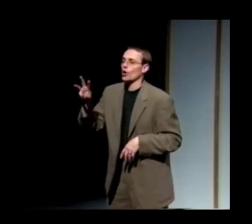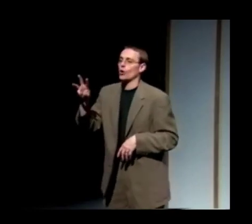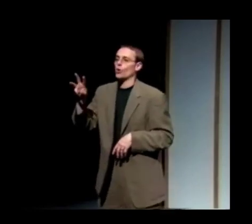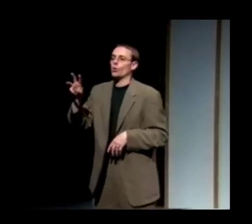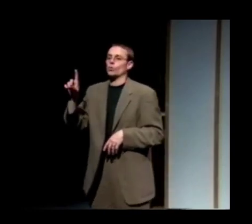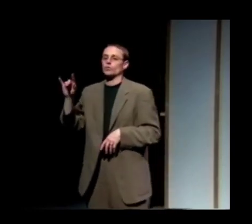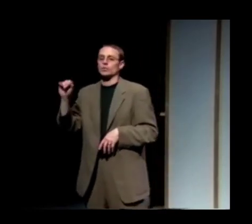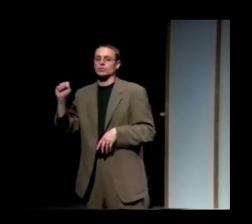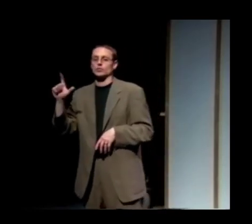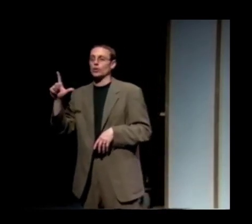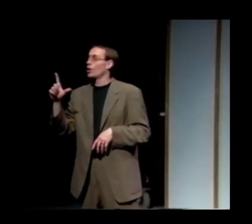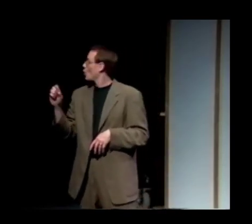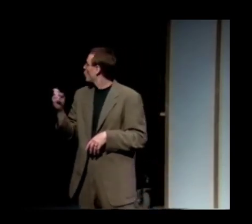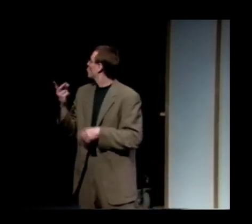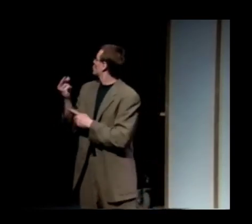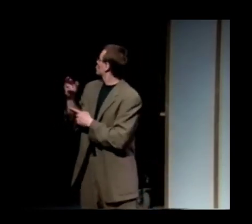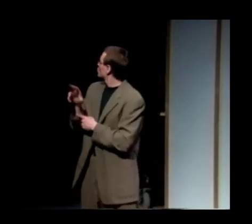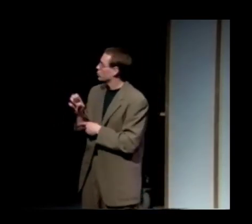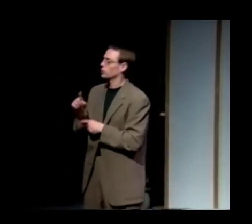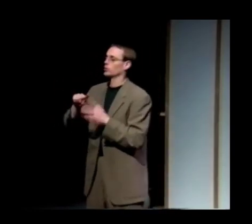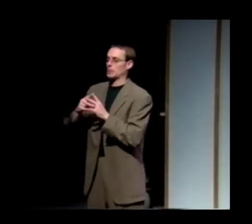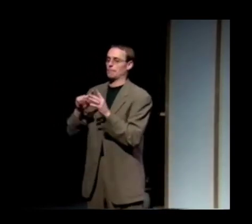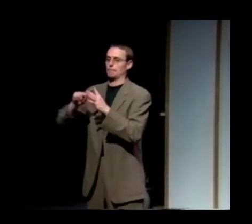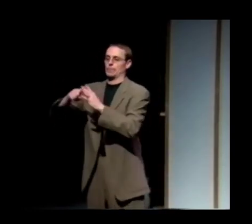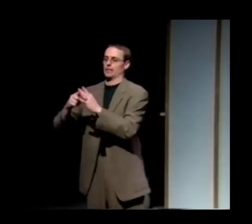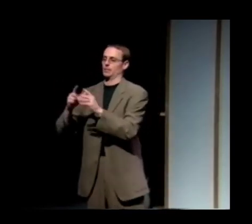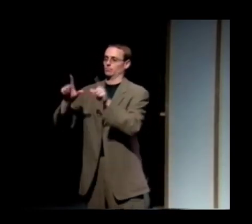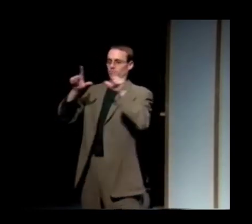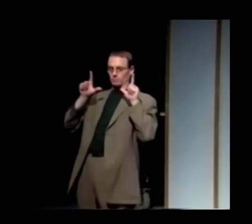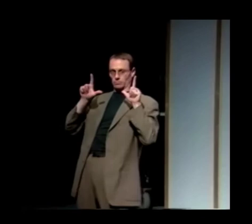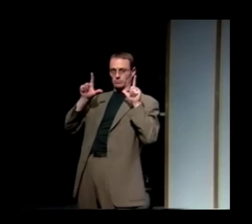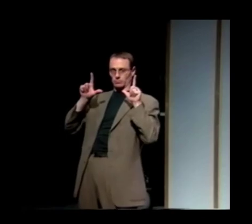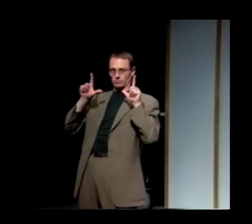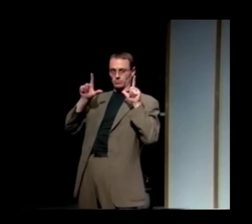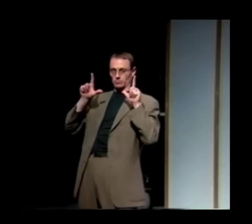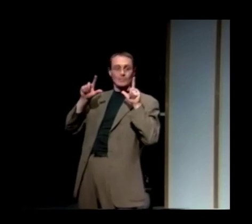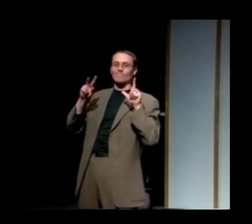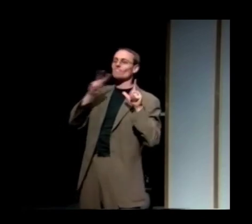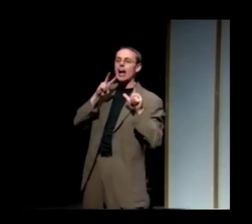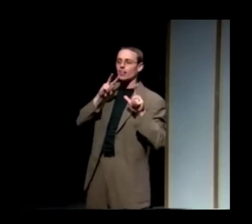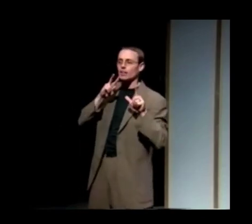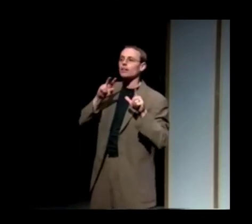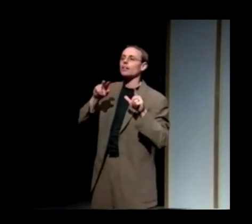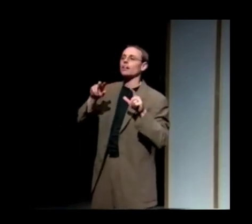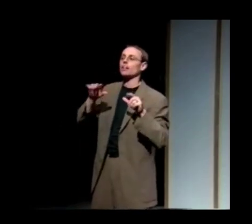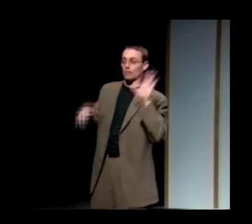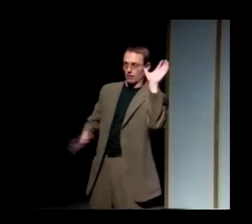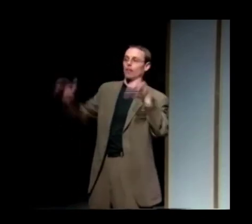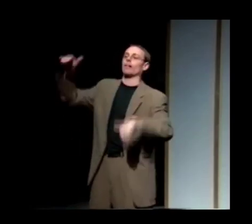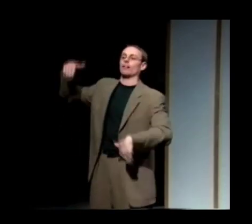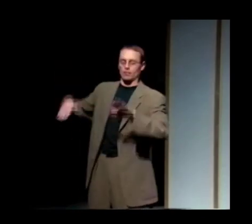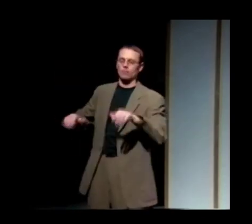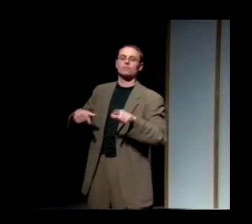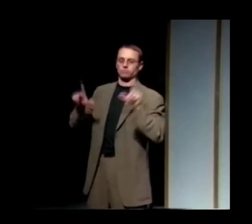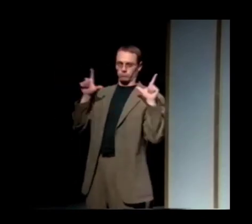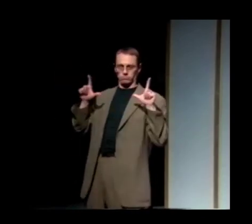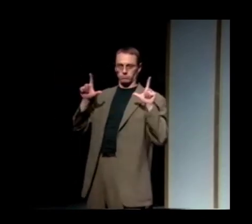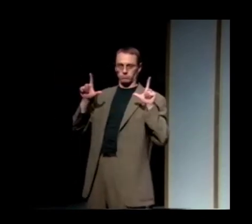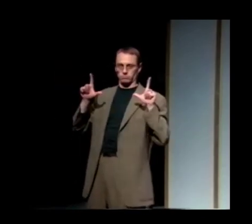SHE USED A SLOW DISSOLVE, OK, IN THE BEGINNING. CLAYTON VALLI GAVE YOU A LONG SHOT,